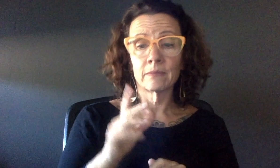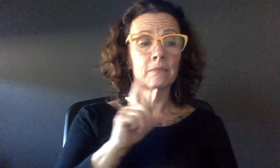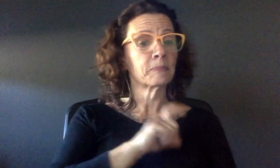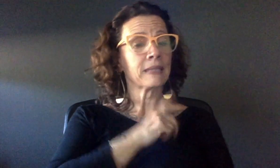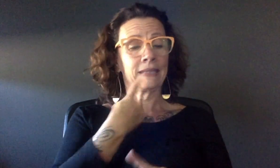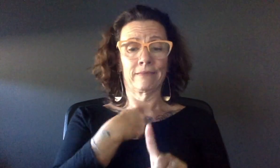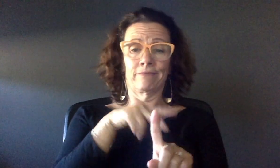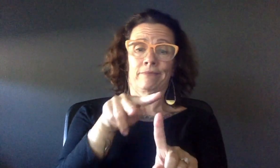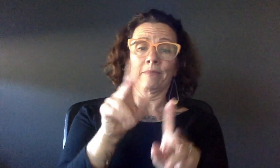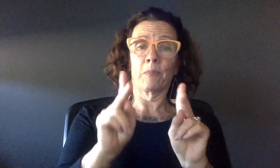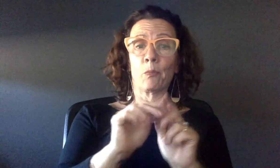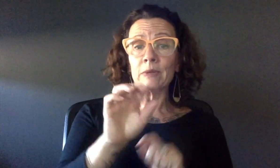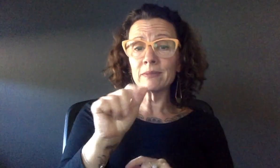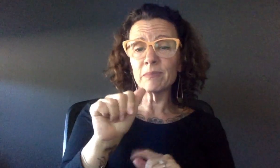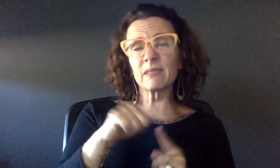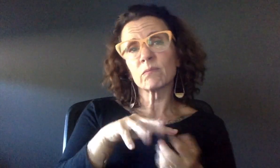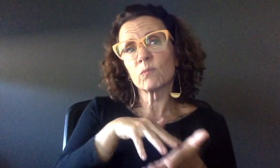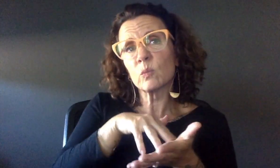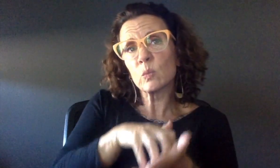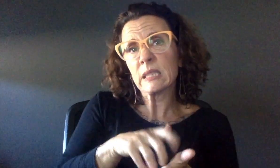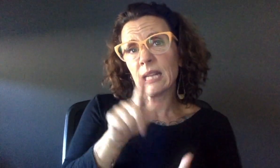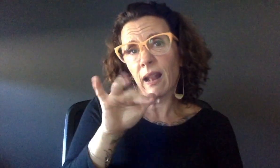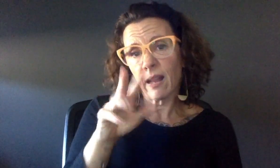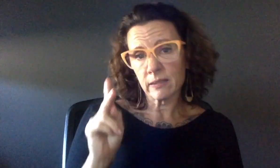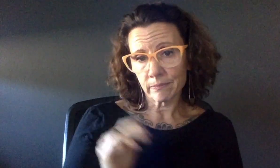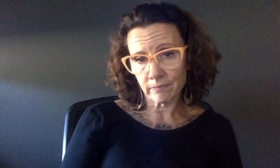Cops may perceive folks with disabilities as “weak links”;